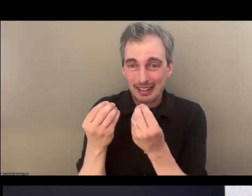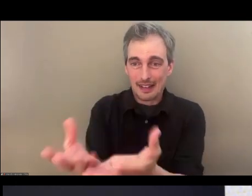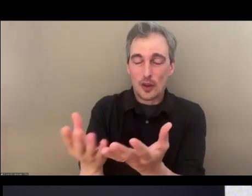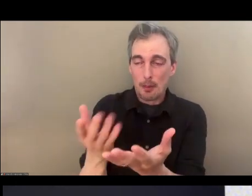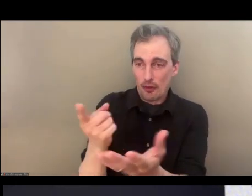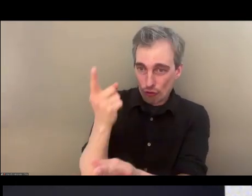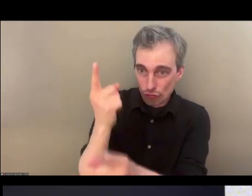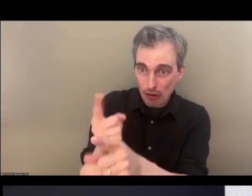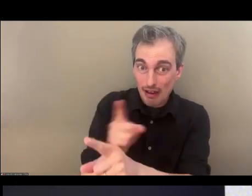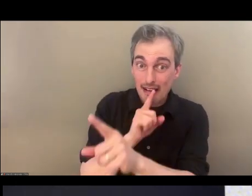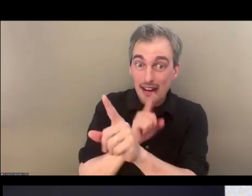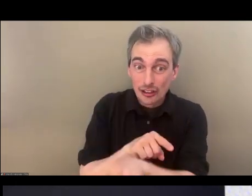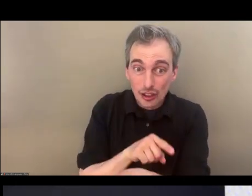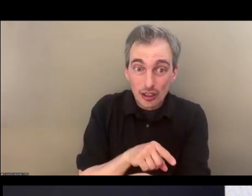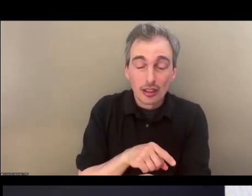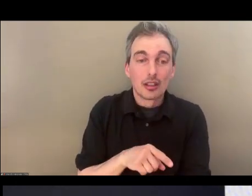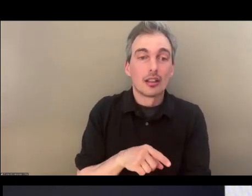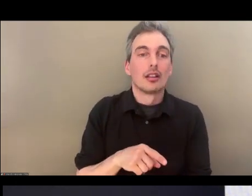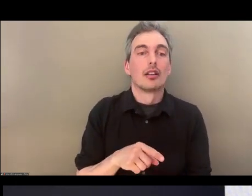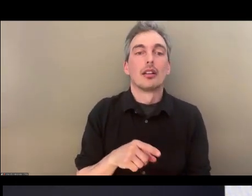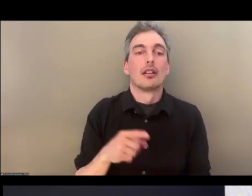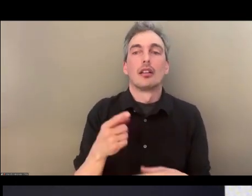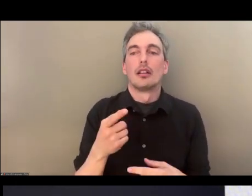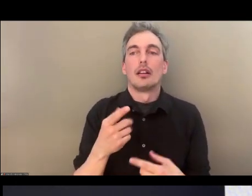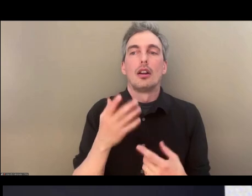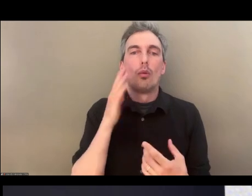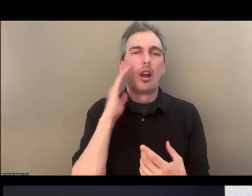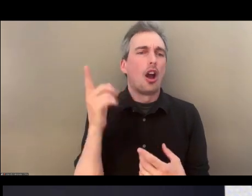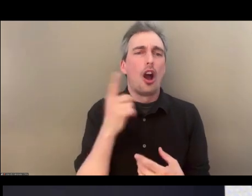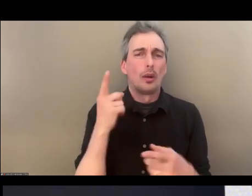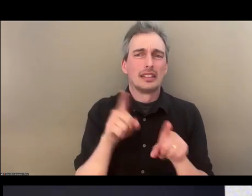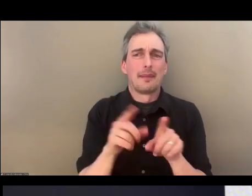It's always going to be the same thing in that component. So I can tell them that.